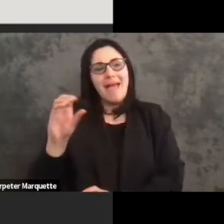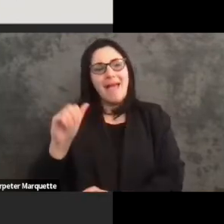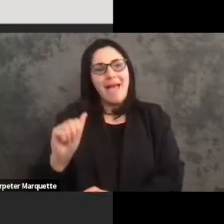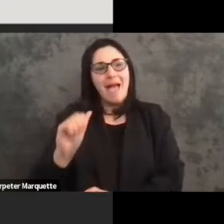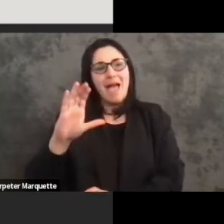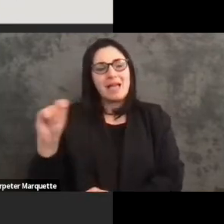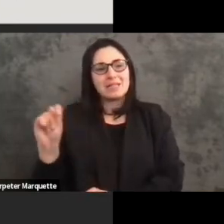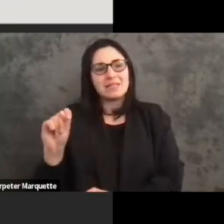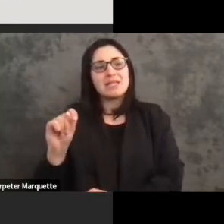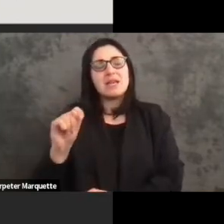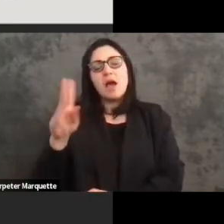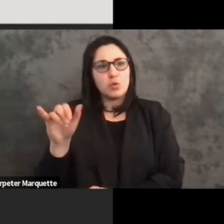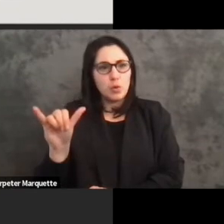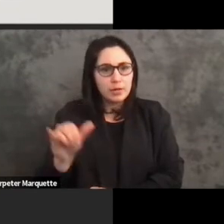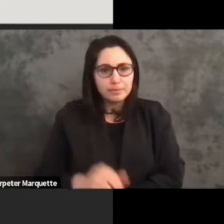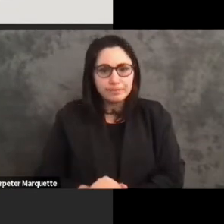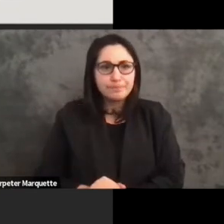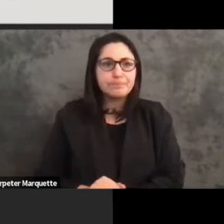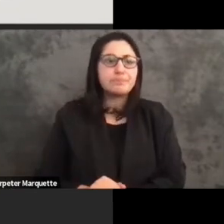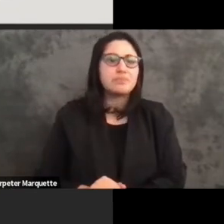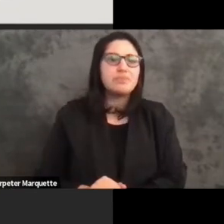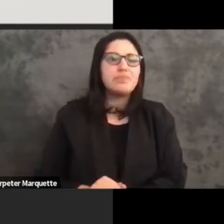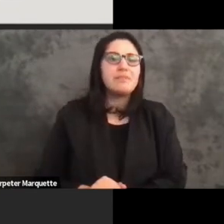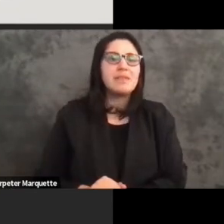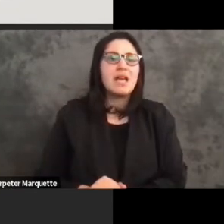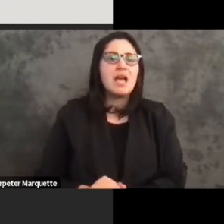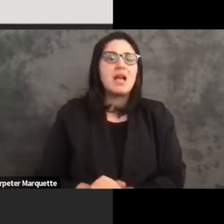heard many times the word advocacy, and certainly that is excellent and COVID-19 limitations